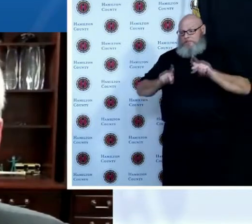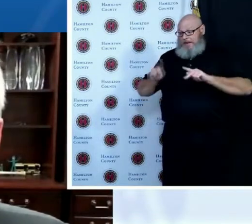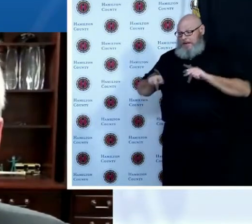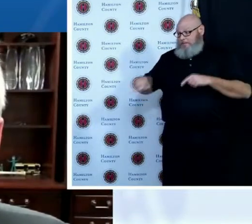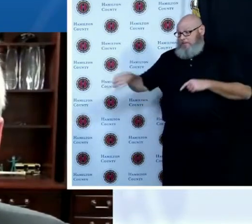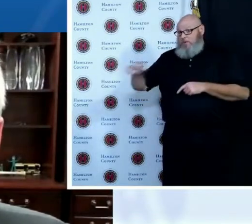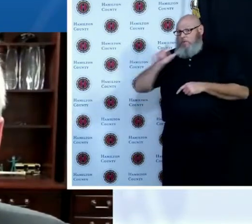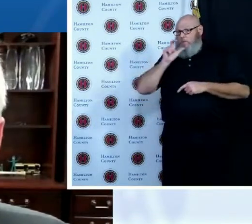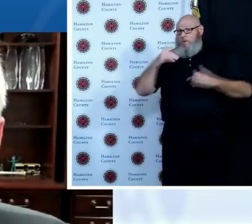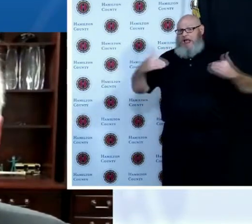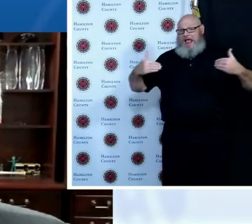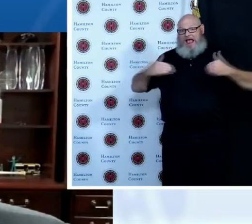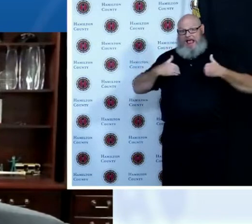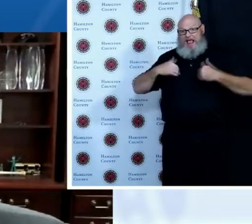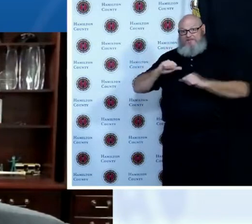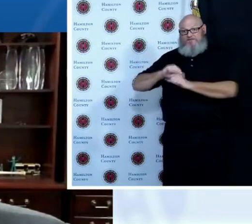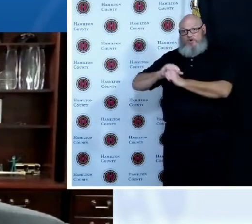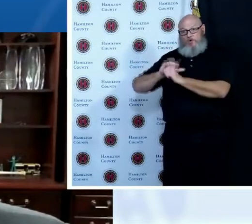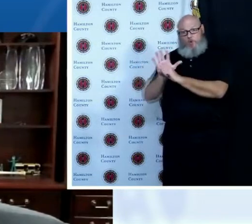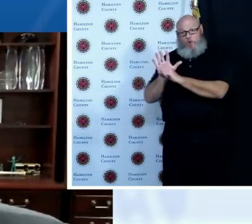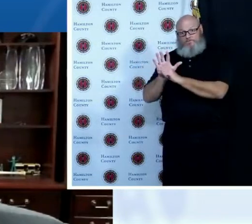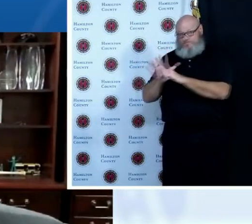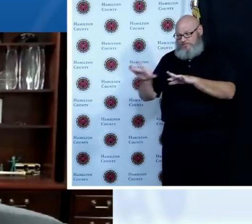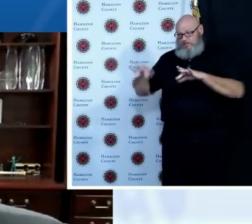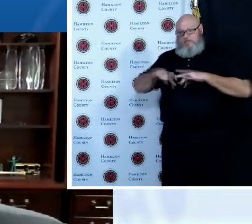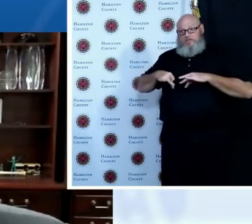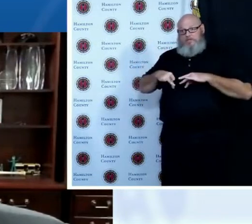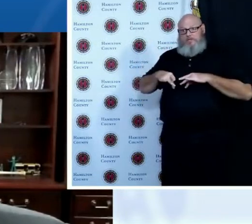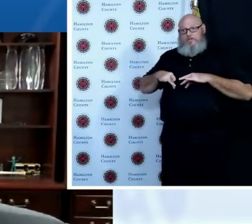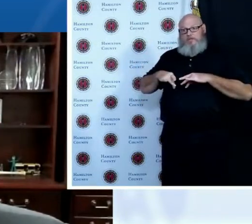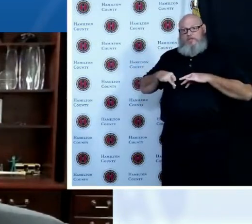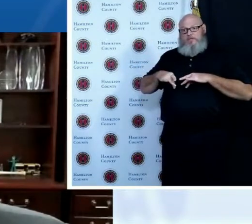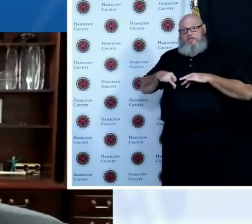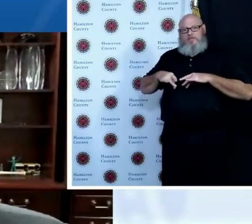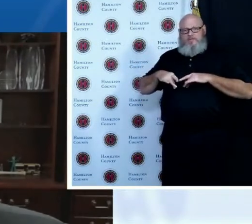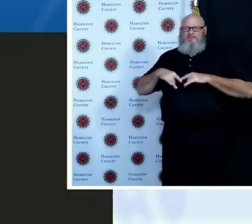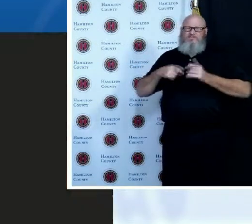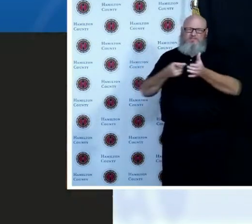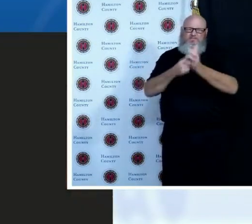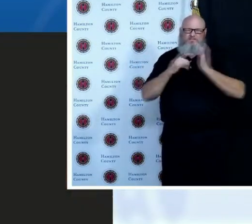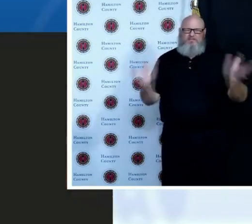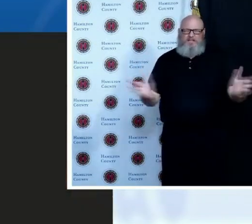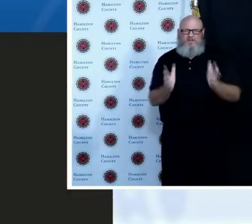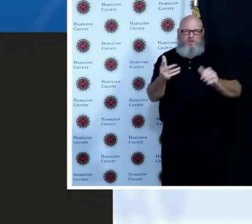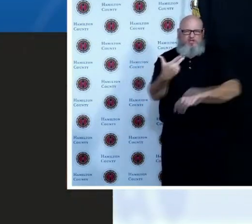that's come up in some of the nursing homes as well but the recommendation to be vaccinated